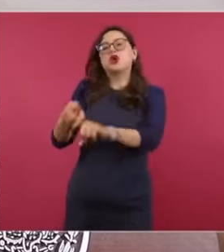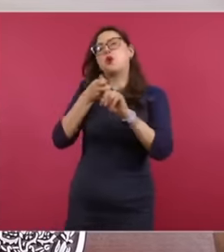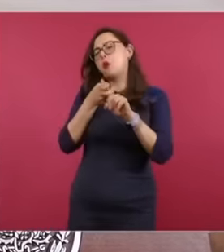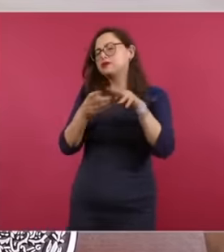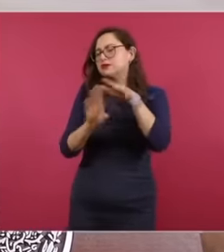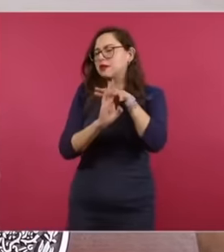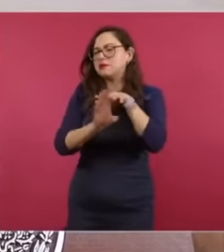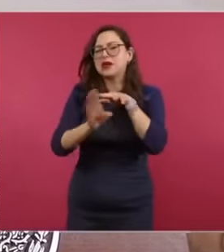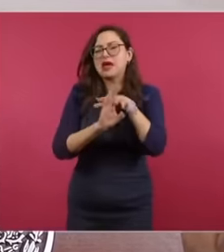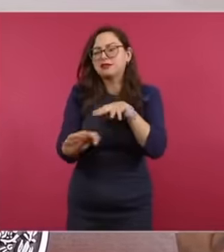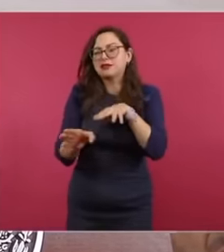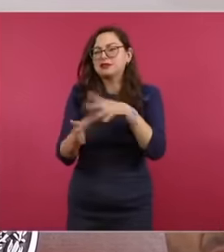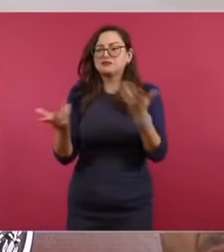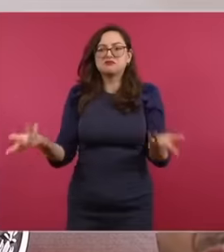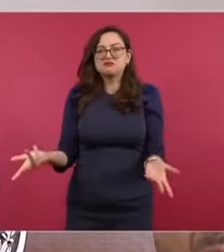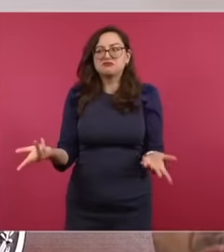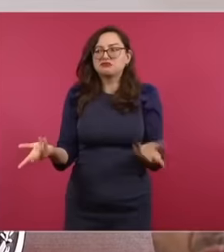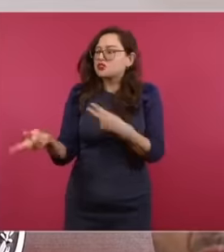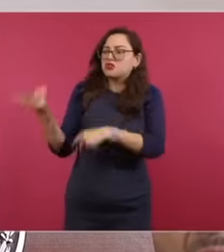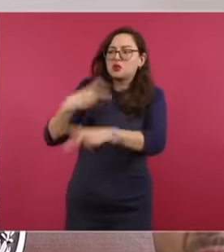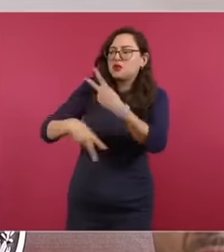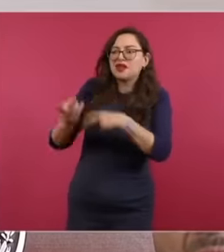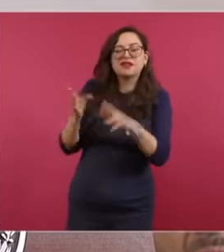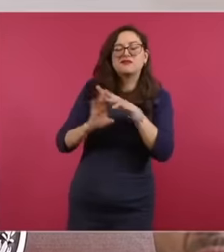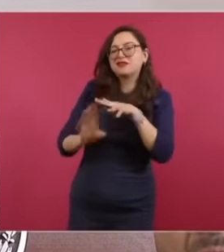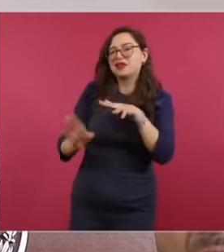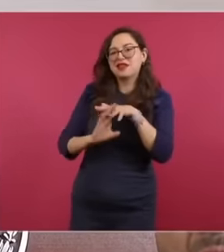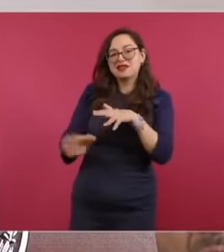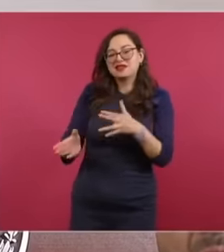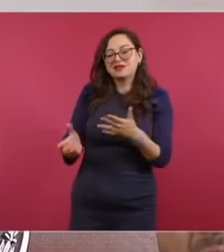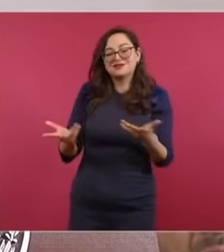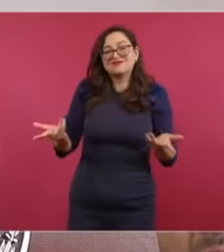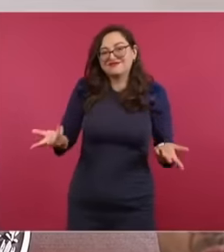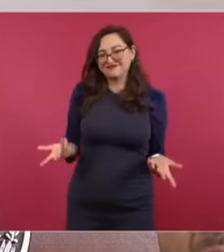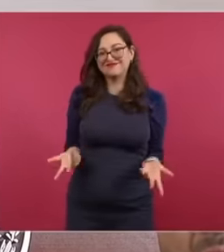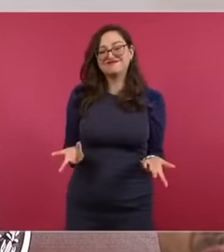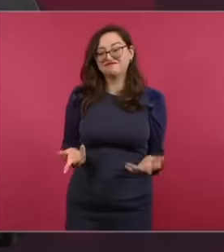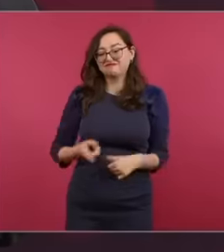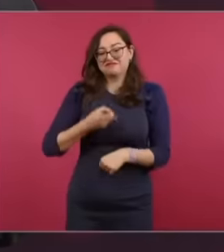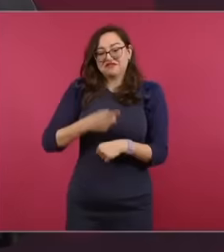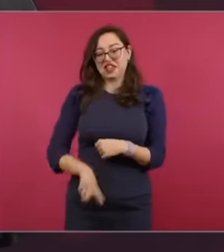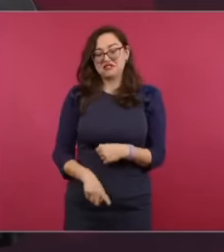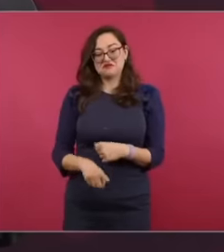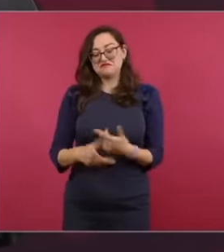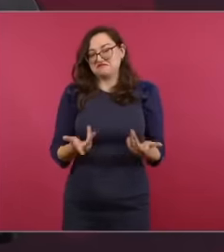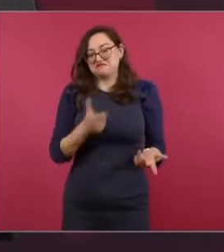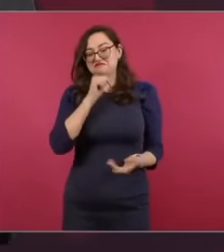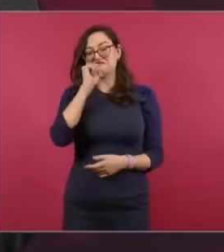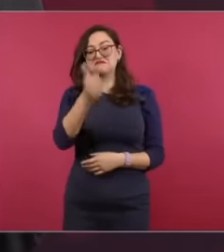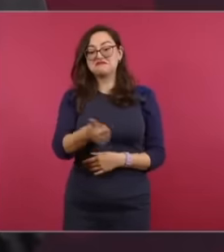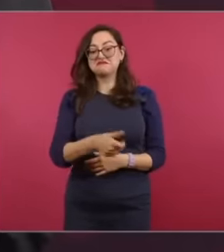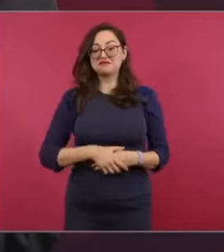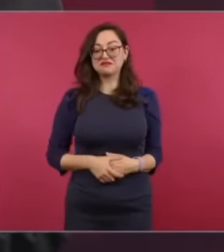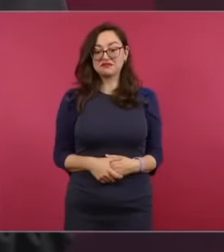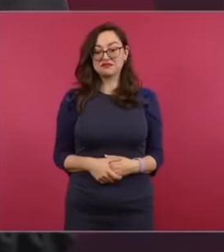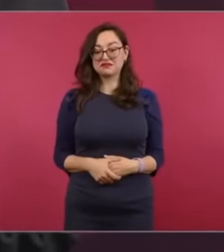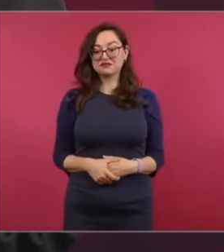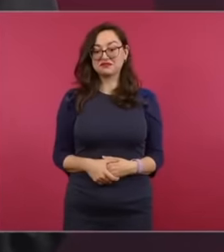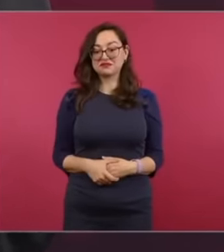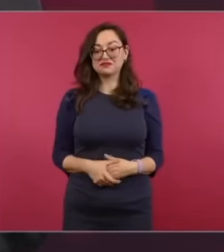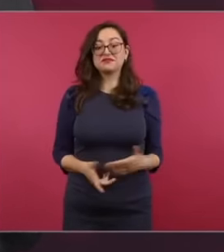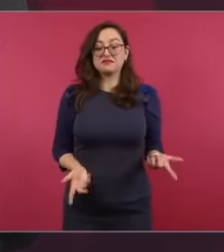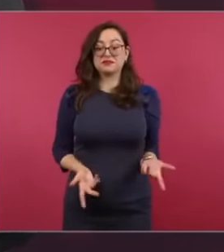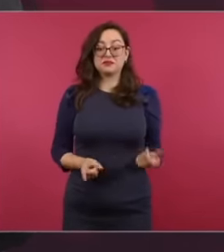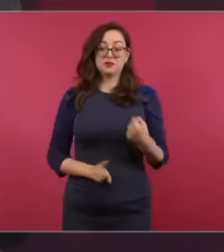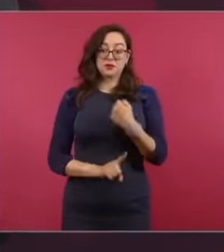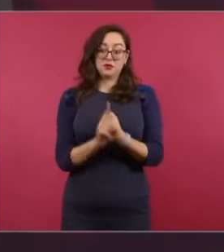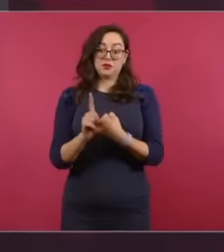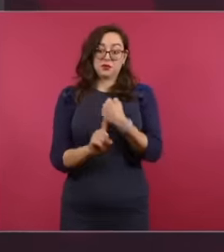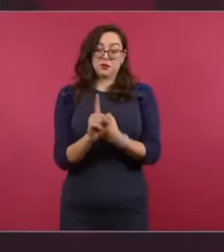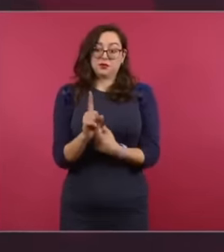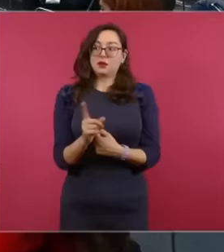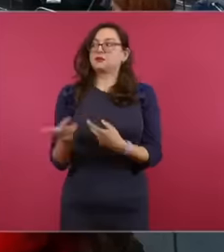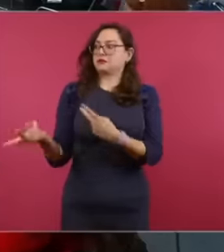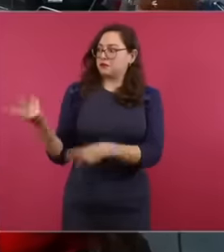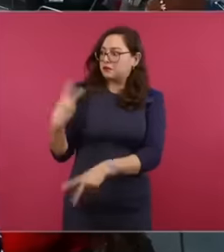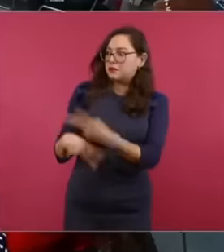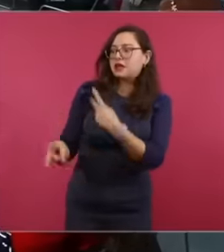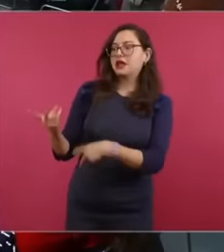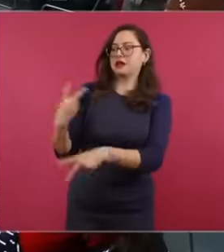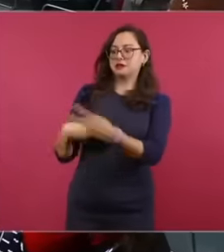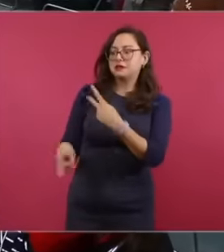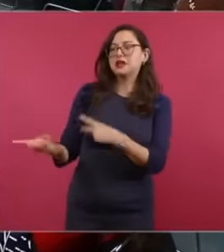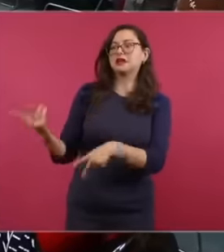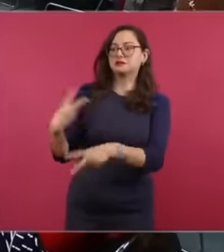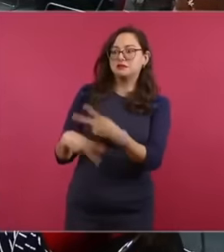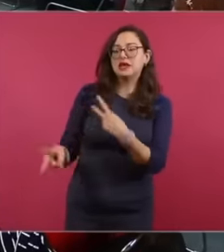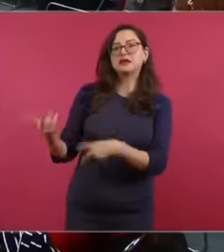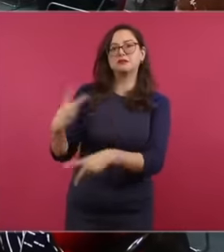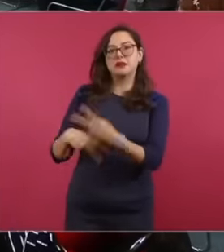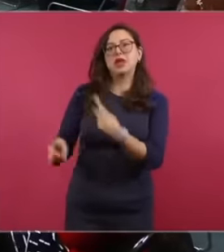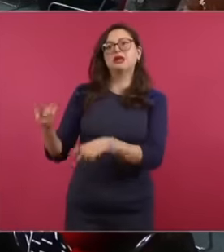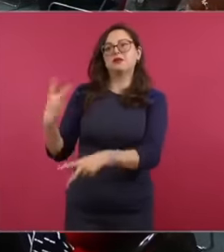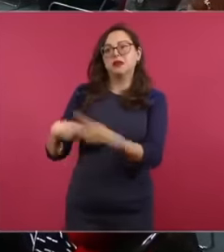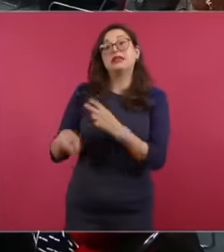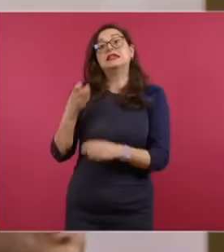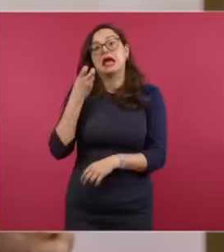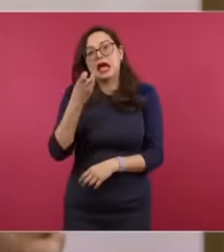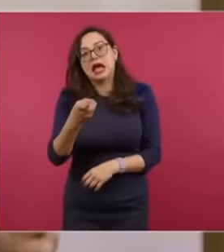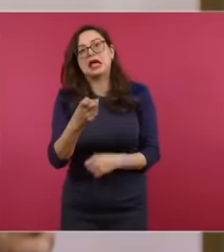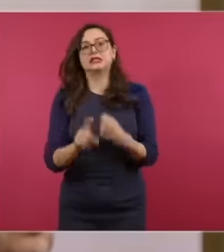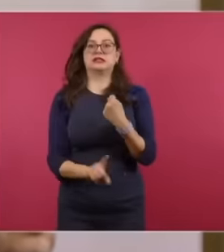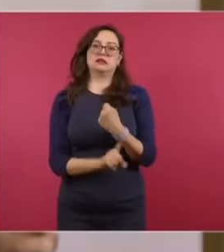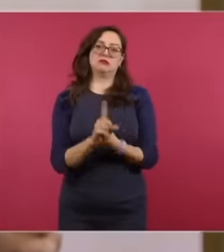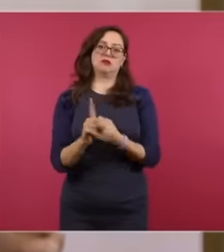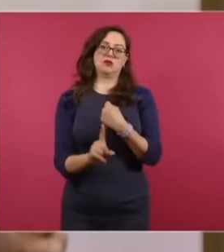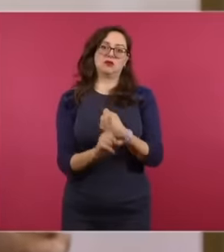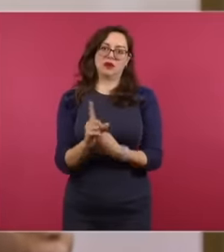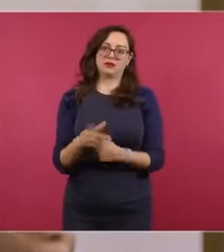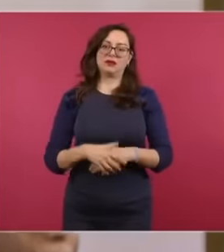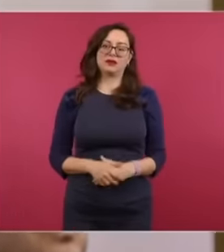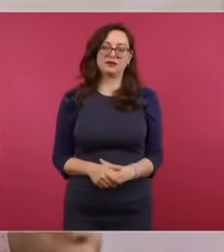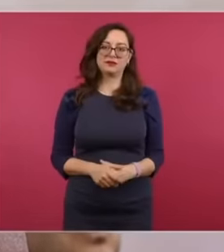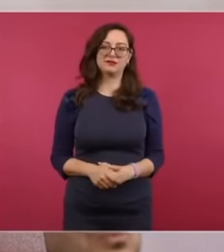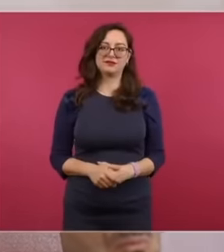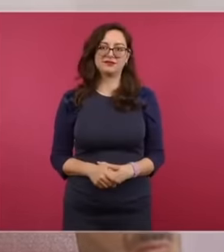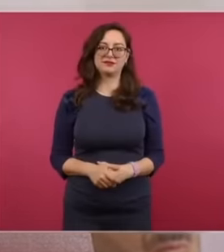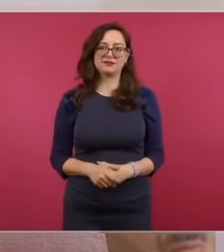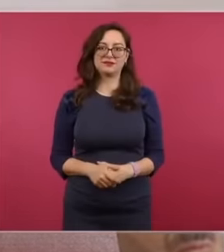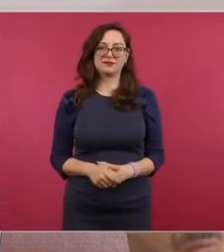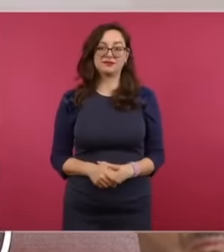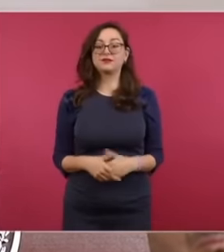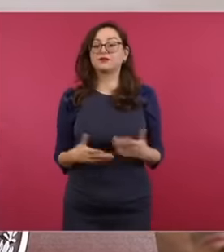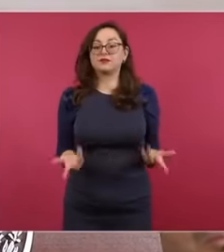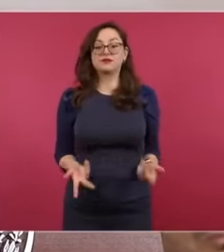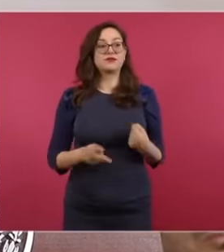criminals eh do harm Here the problem is that there are thousands who come from uh countries out of